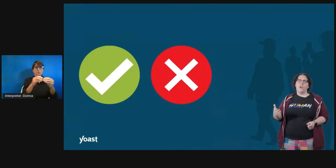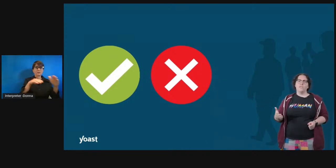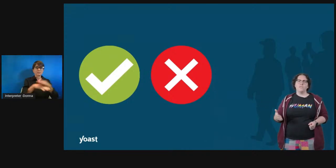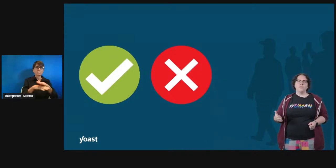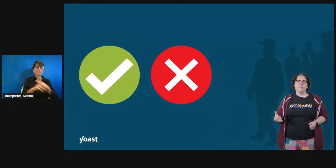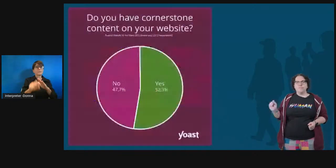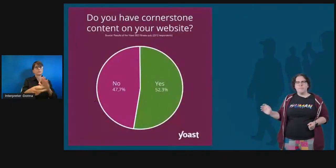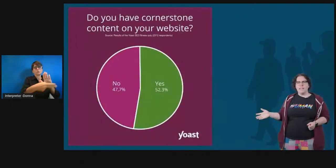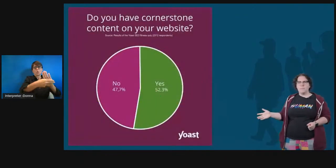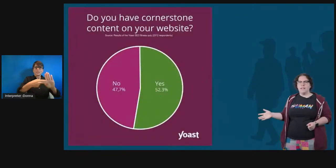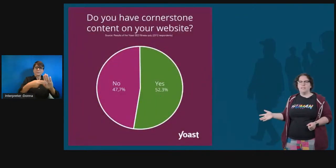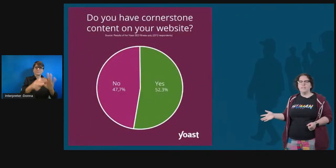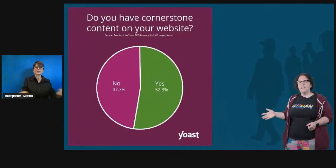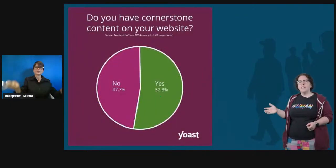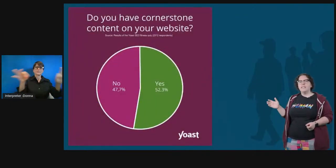It was not a universal